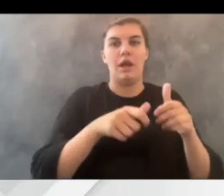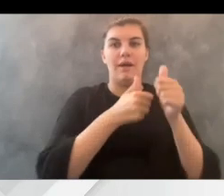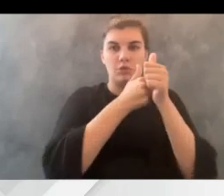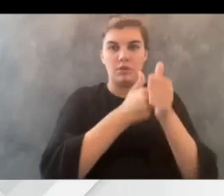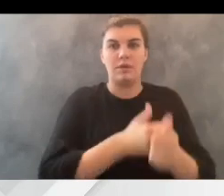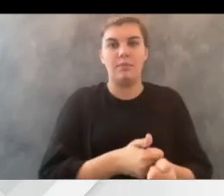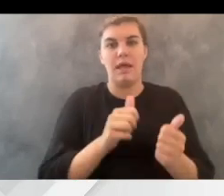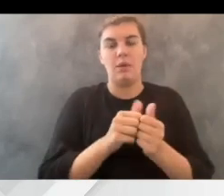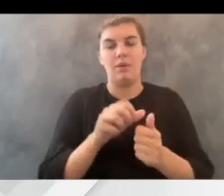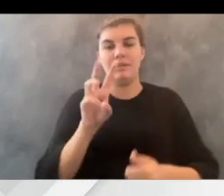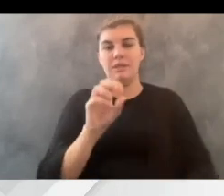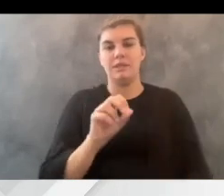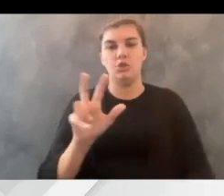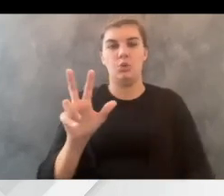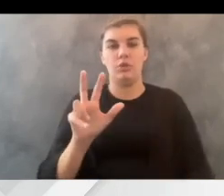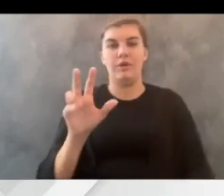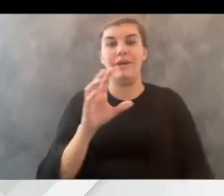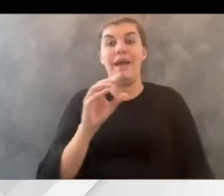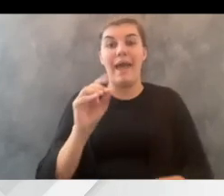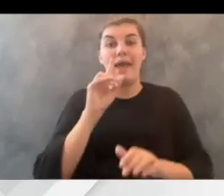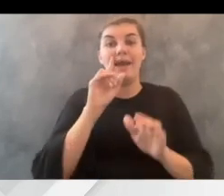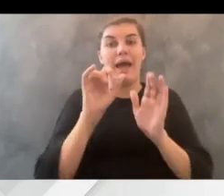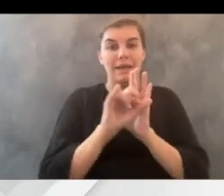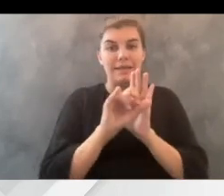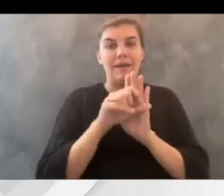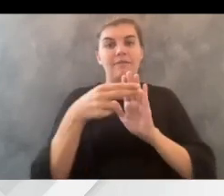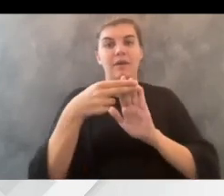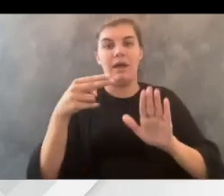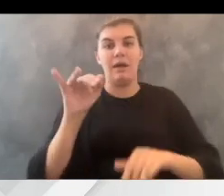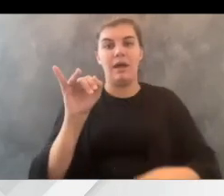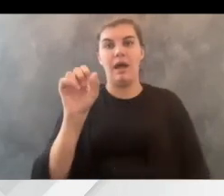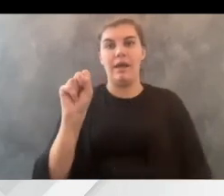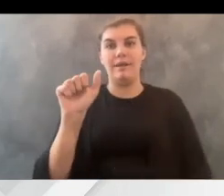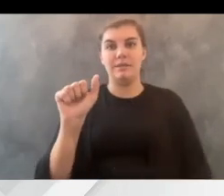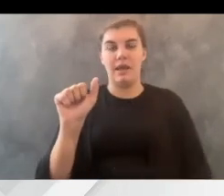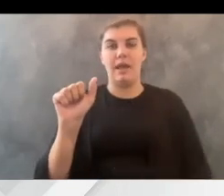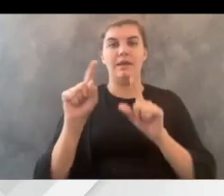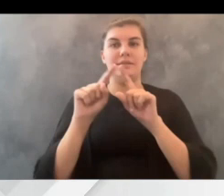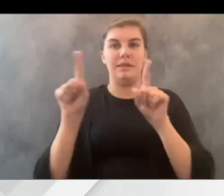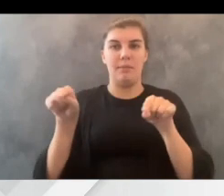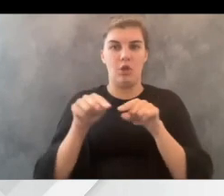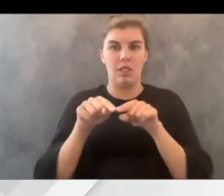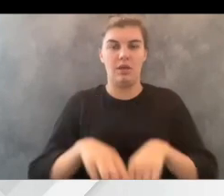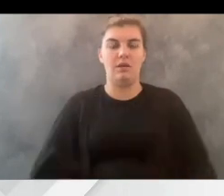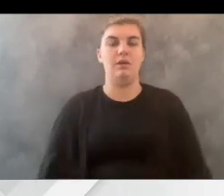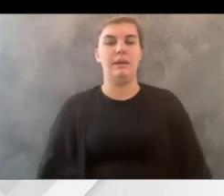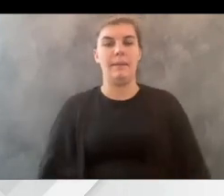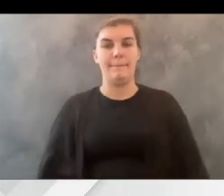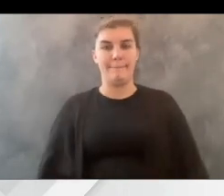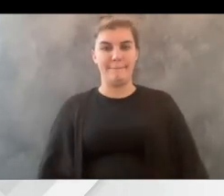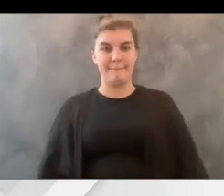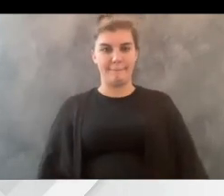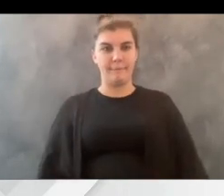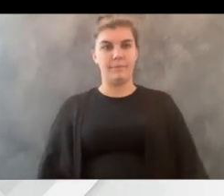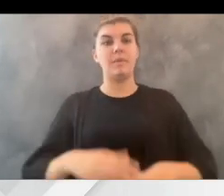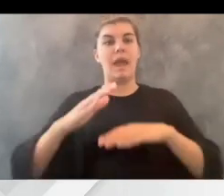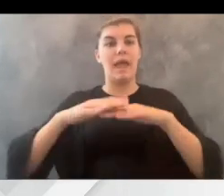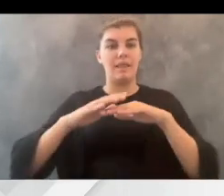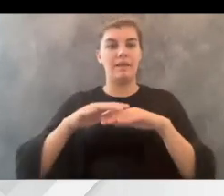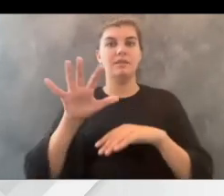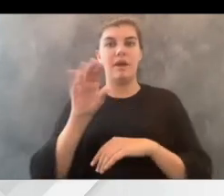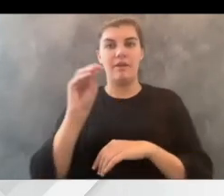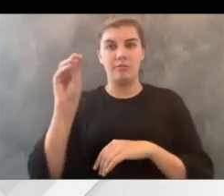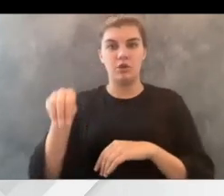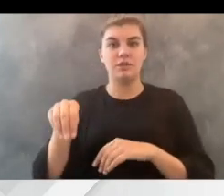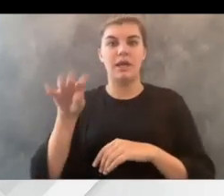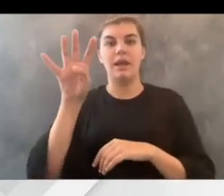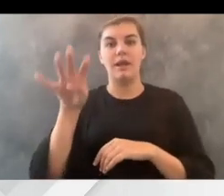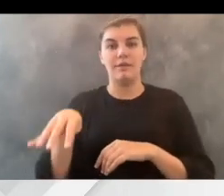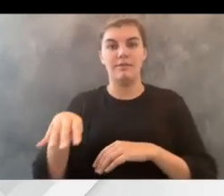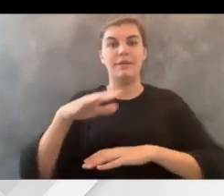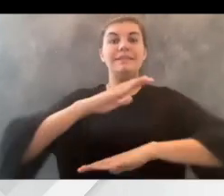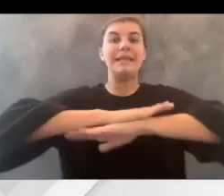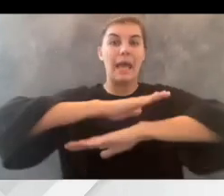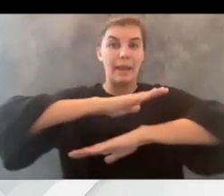603 and be identified with the ISA symbol. At least five percent of tables at each group of